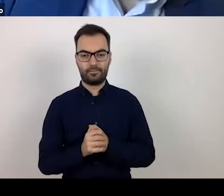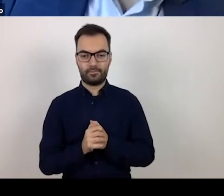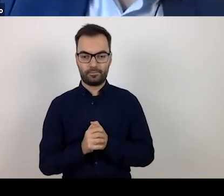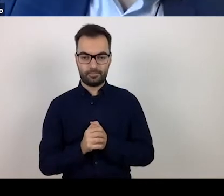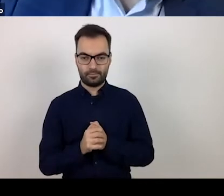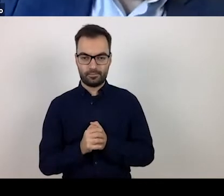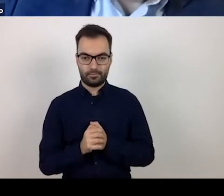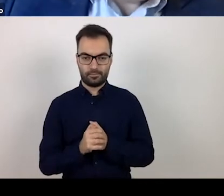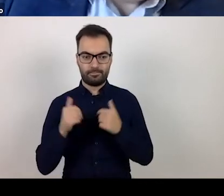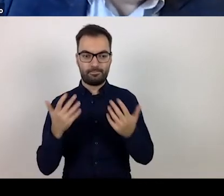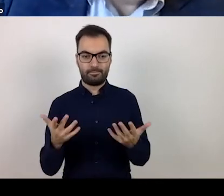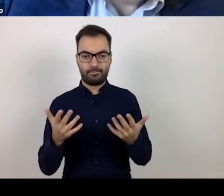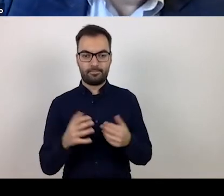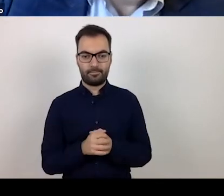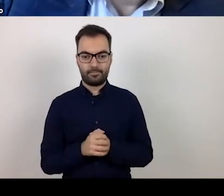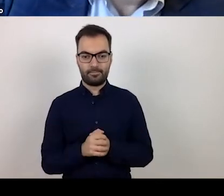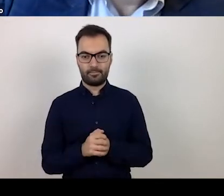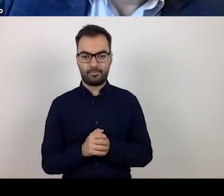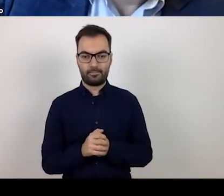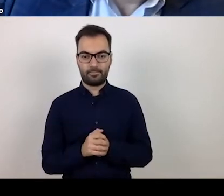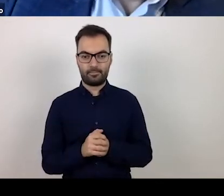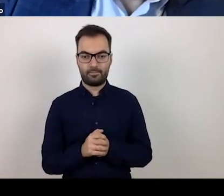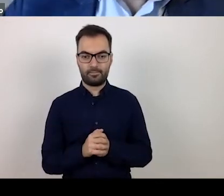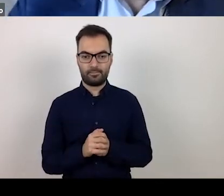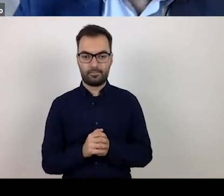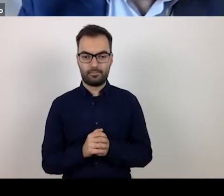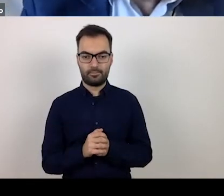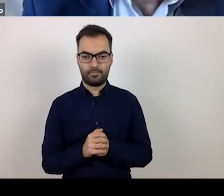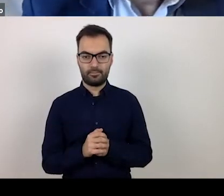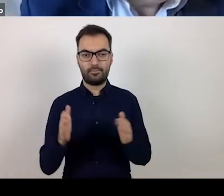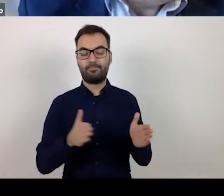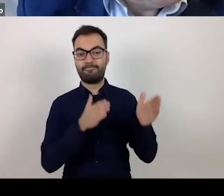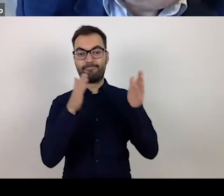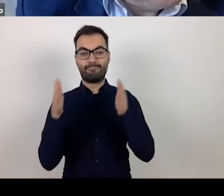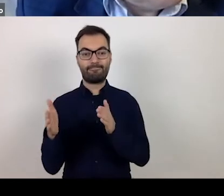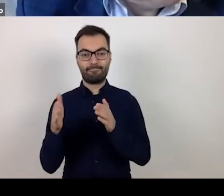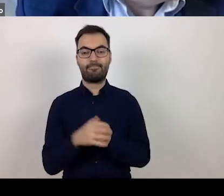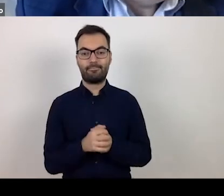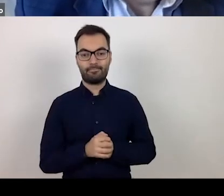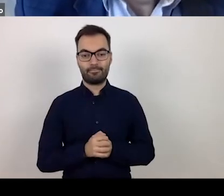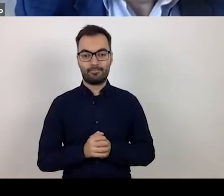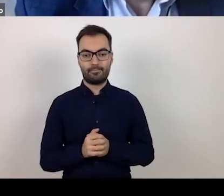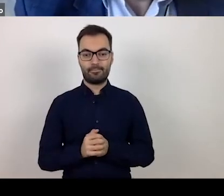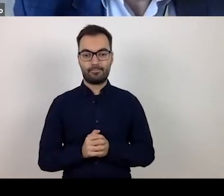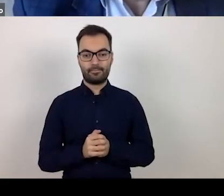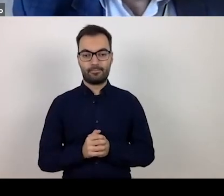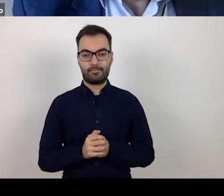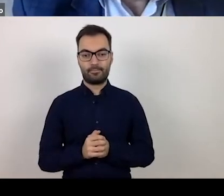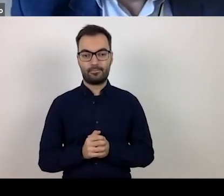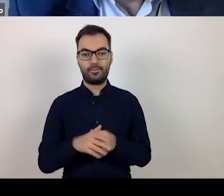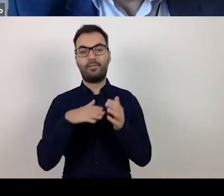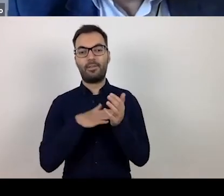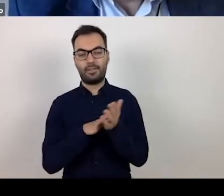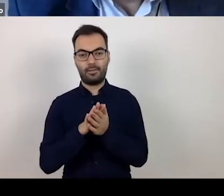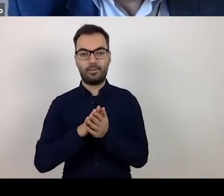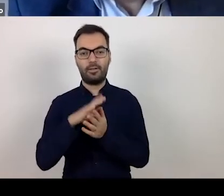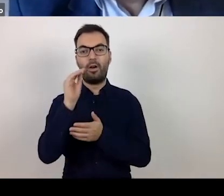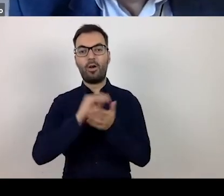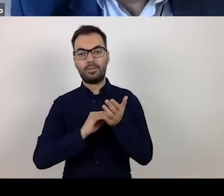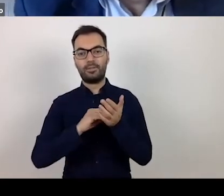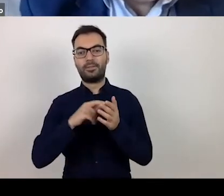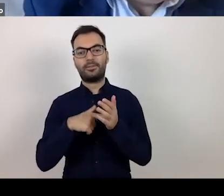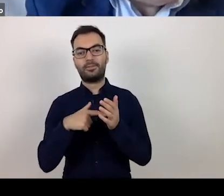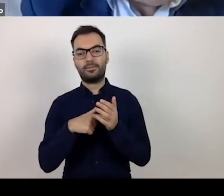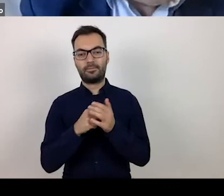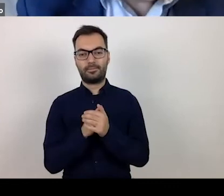Now, I will move on to an outline